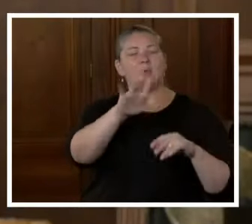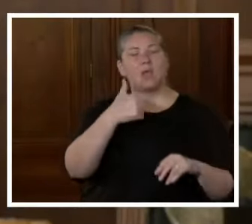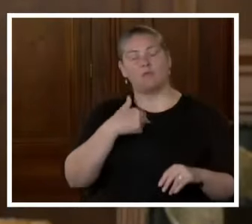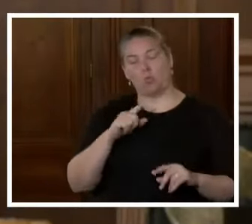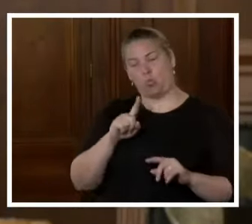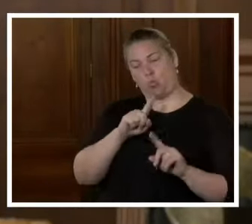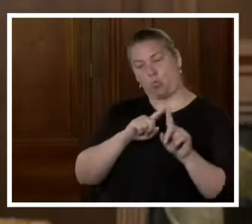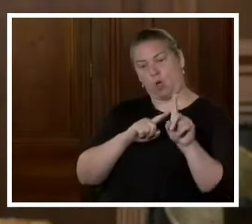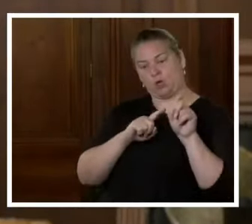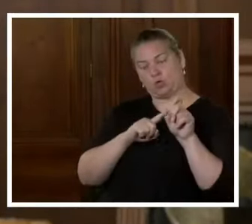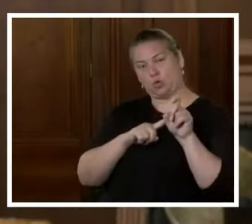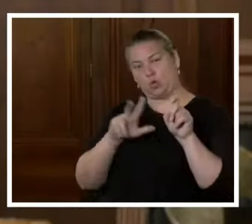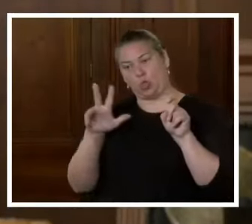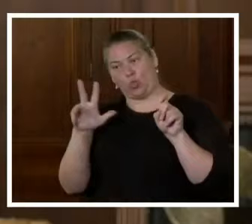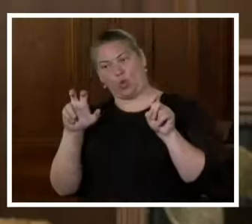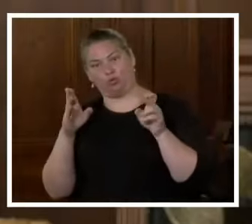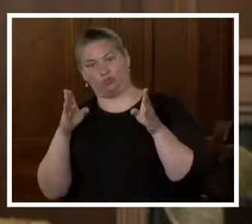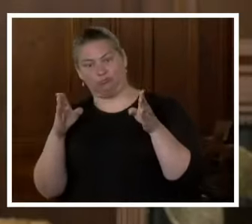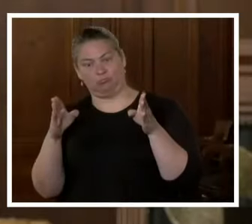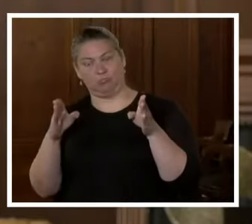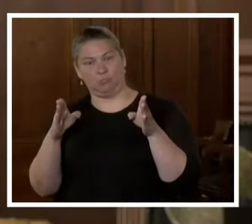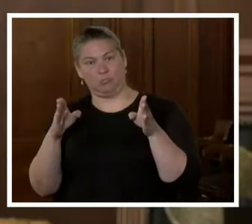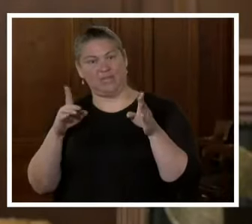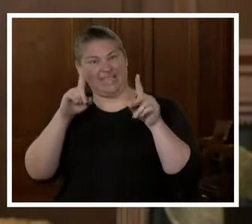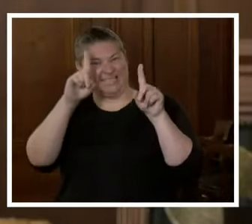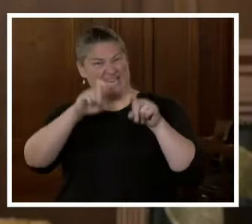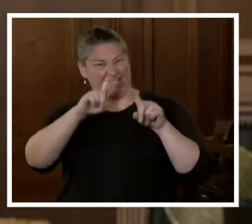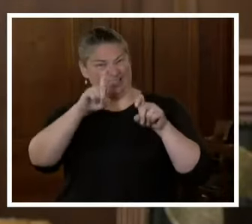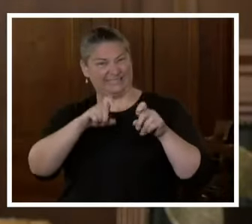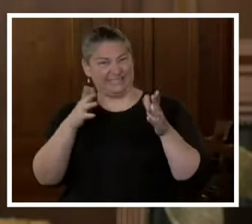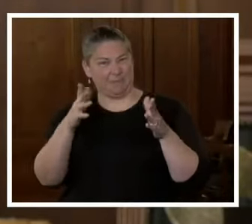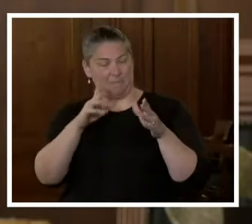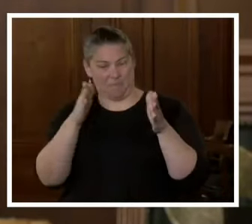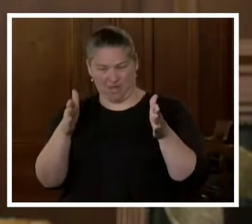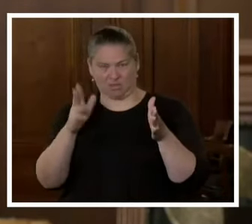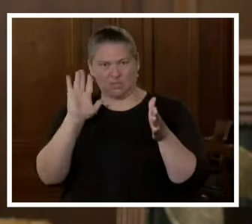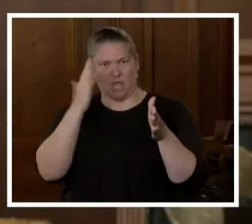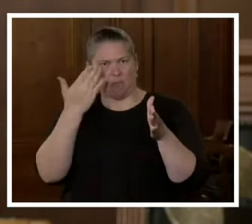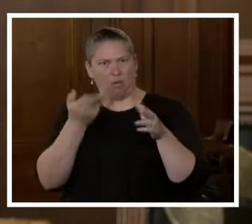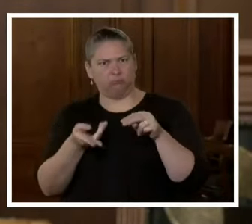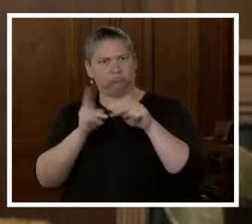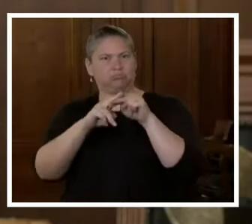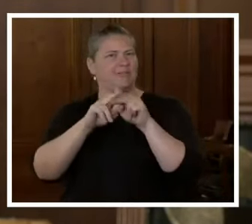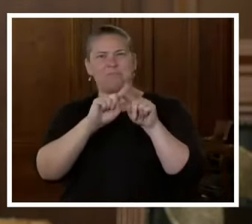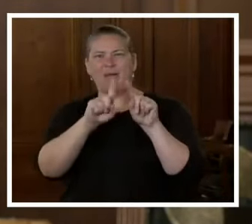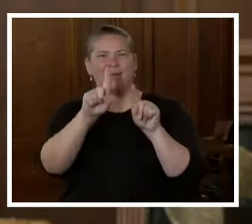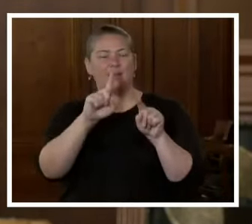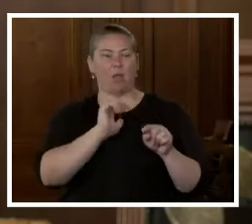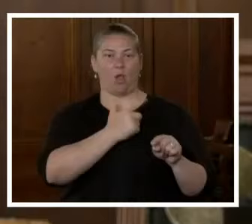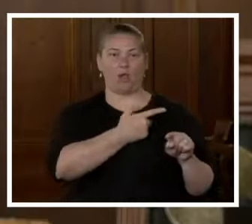JUNE 2nd AND THAT'S ON THEIR WEBSITE RIGHT NOW. I CHECKED ON MY PHONE BEFORE I CAME UP HERE.